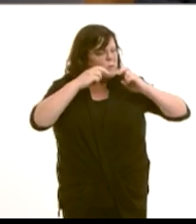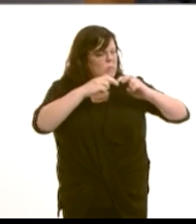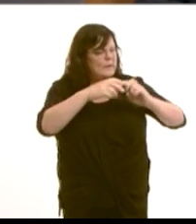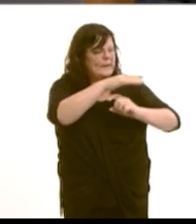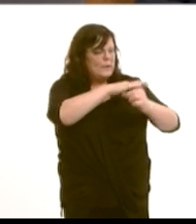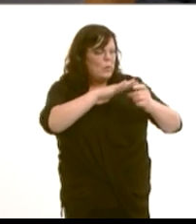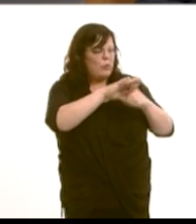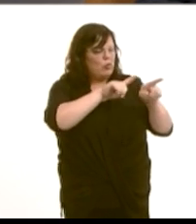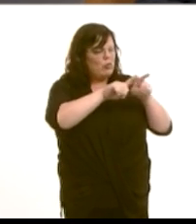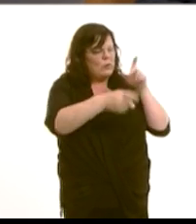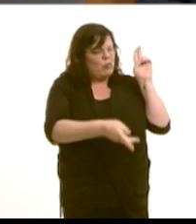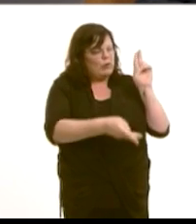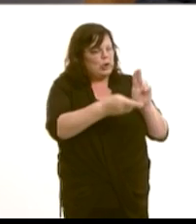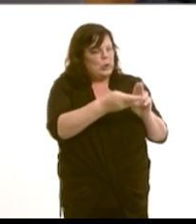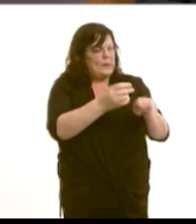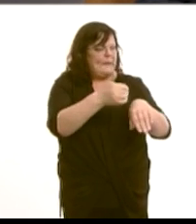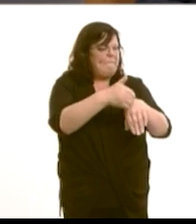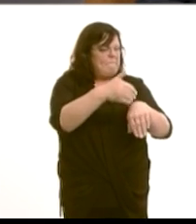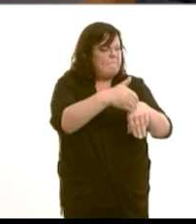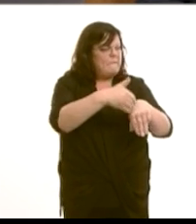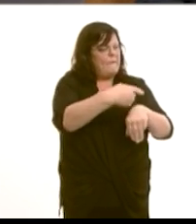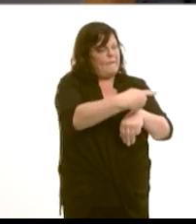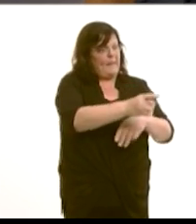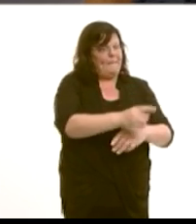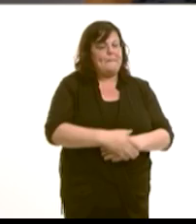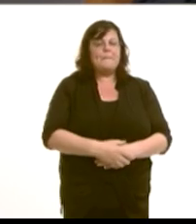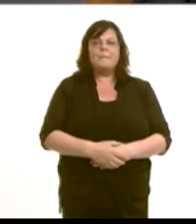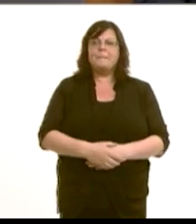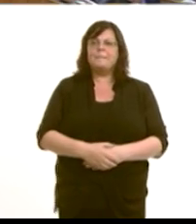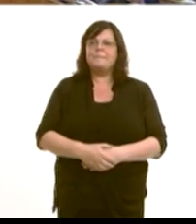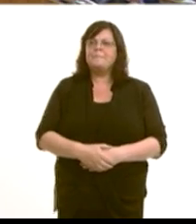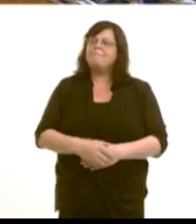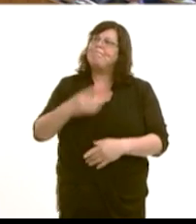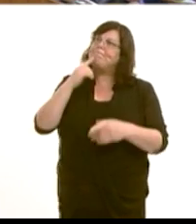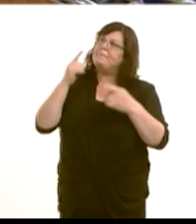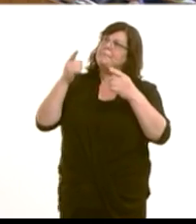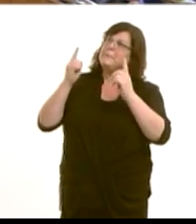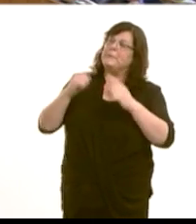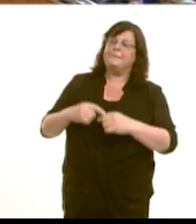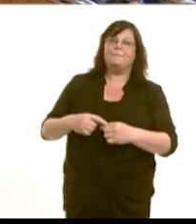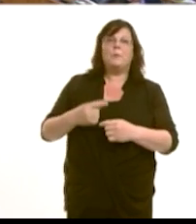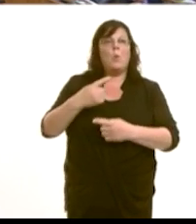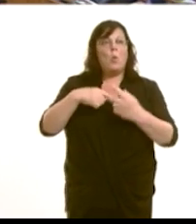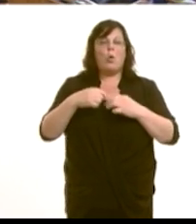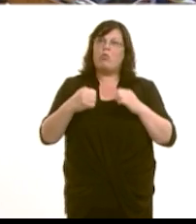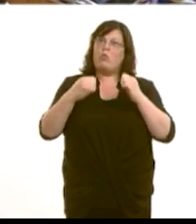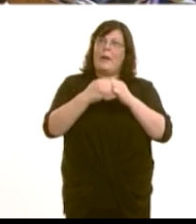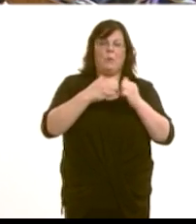any impact on those most vulnerable. Suzy Davies: First Minister, while we all agree that more houses are needed in Wales,